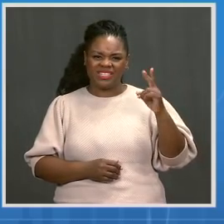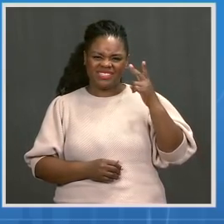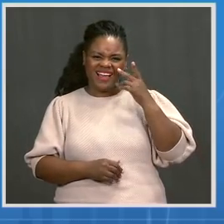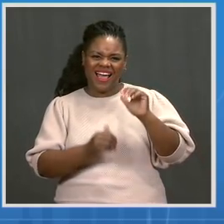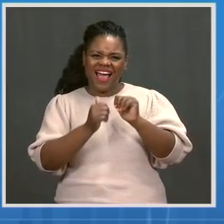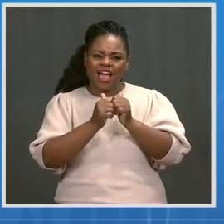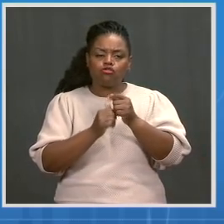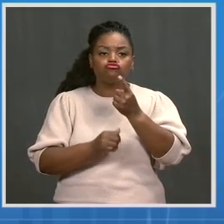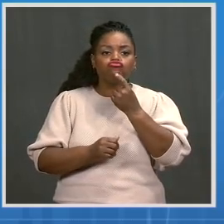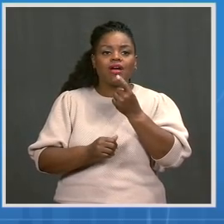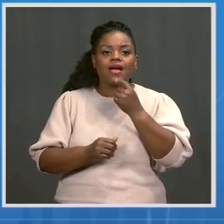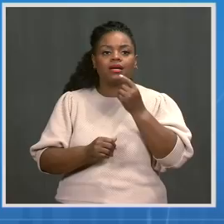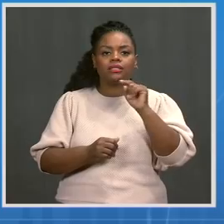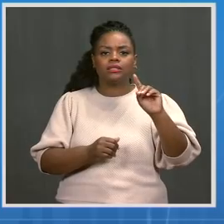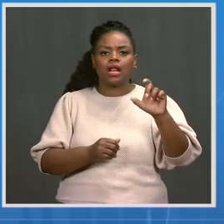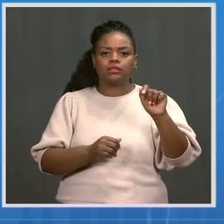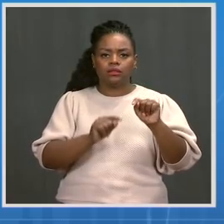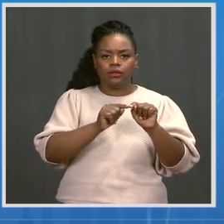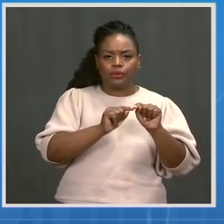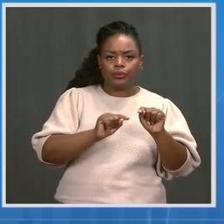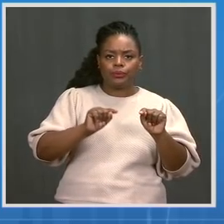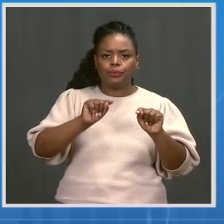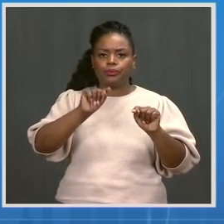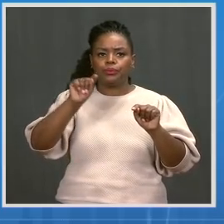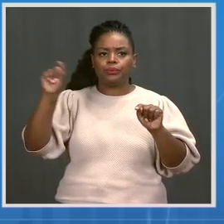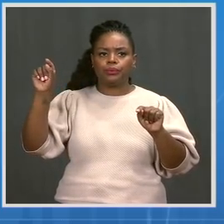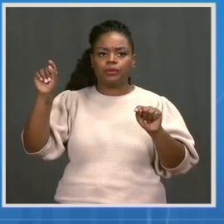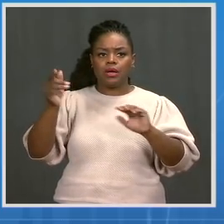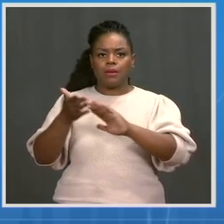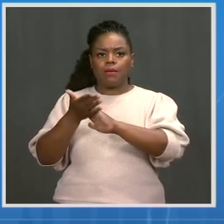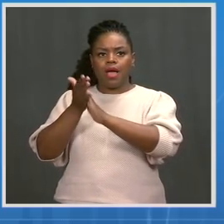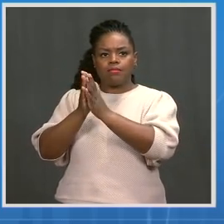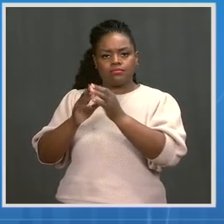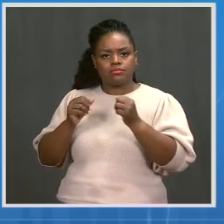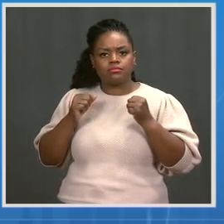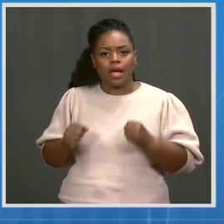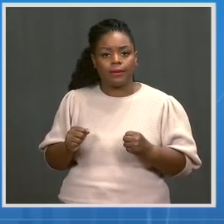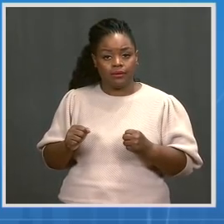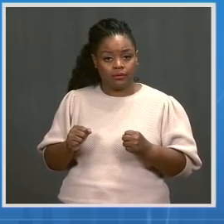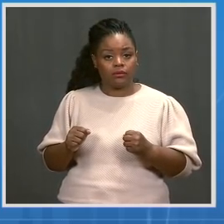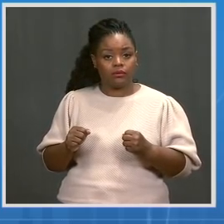completely began to dominate the isolates throughout the UK,